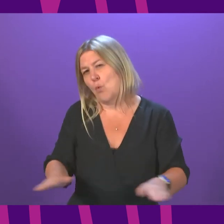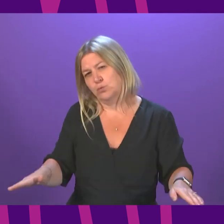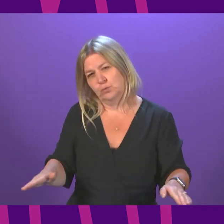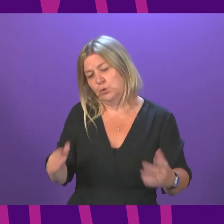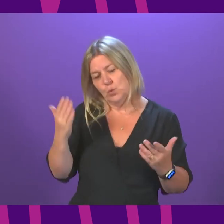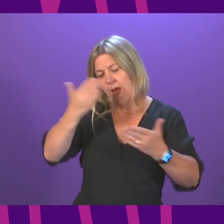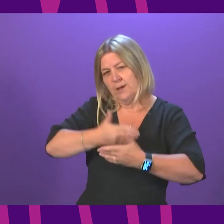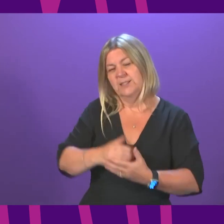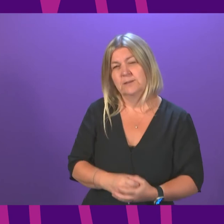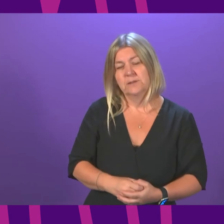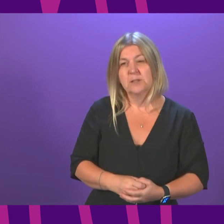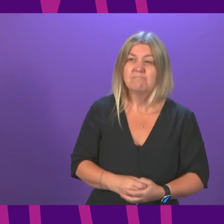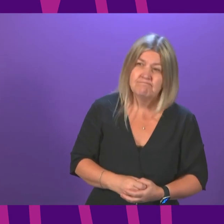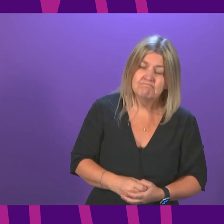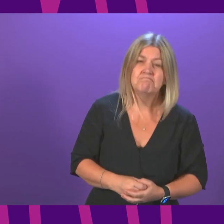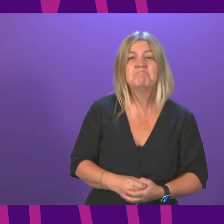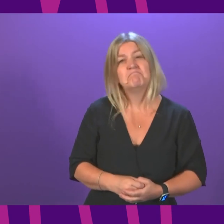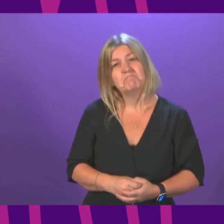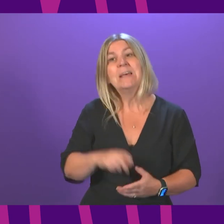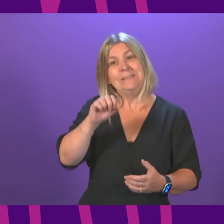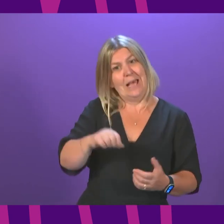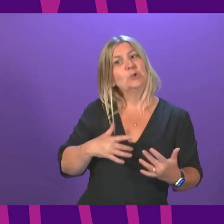for the sector. We all have events in our constituency, so reporting on progress in